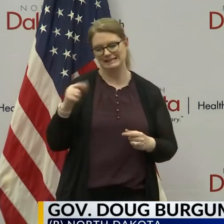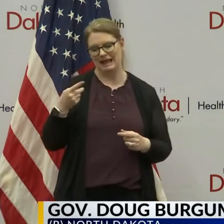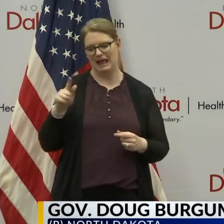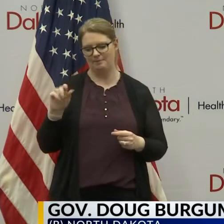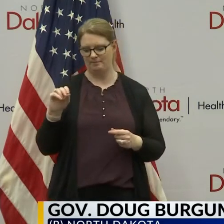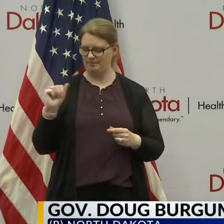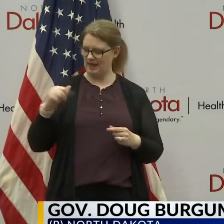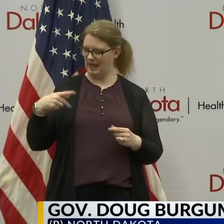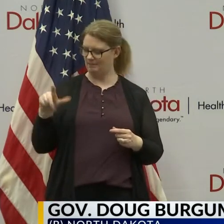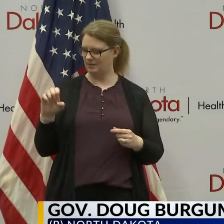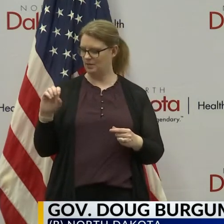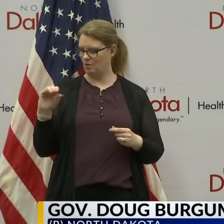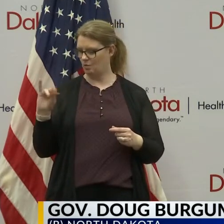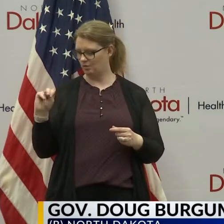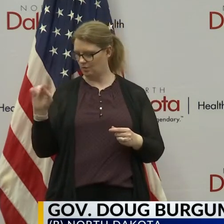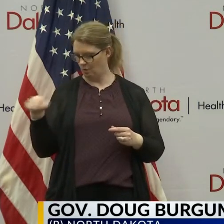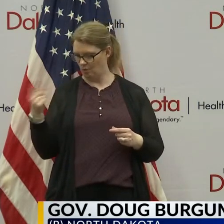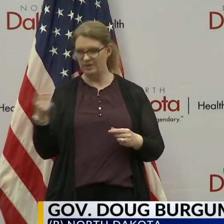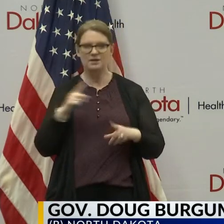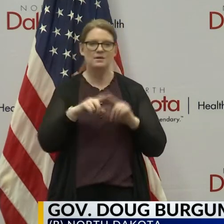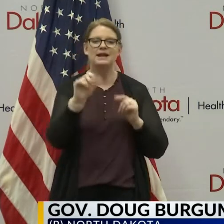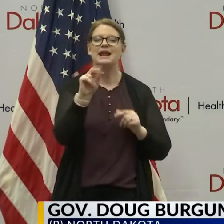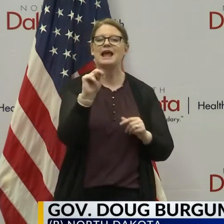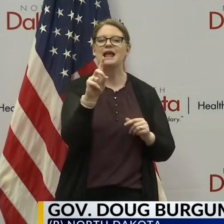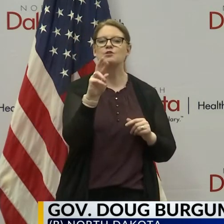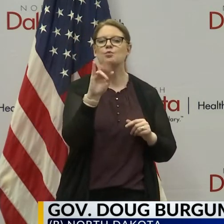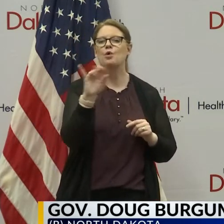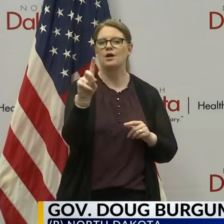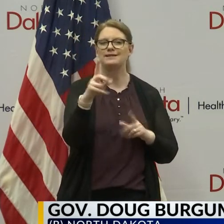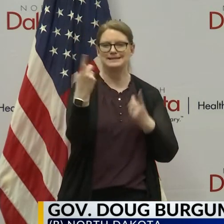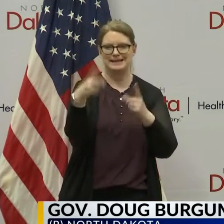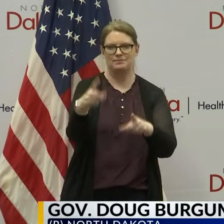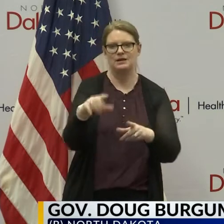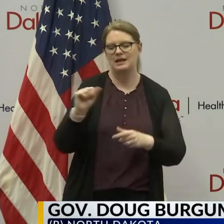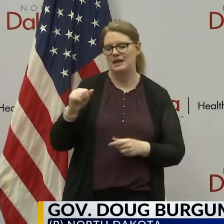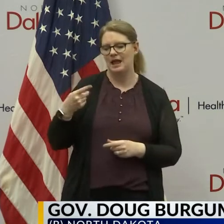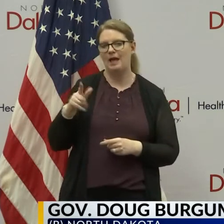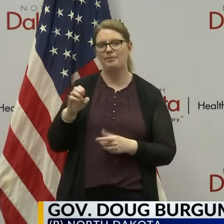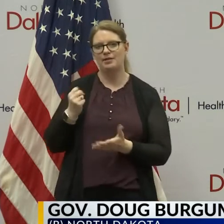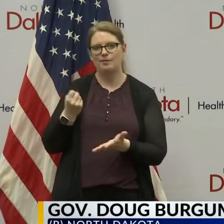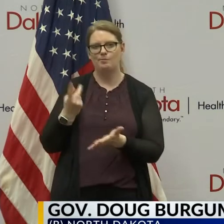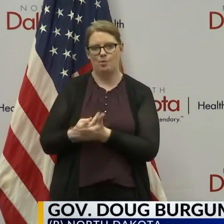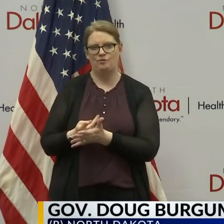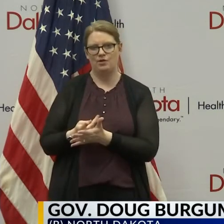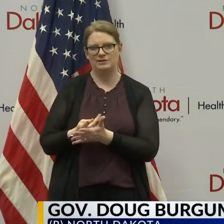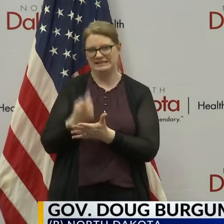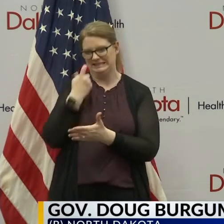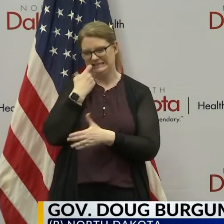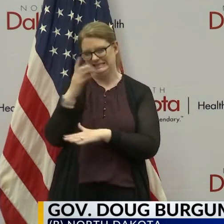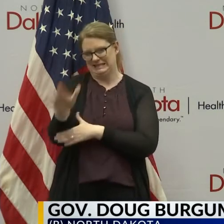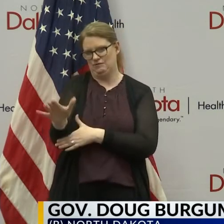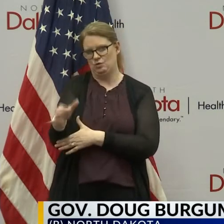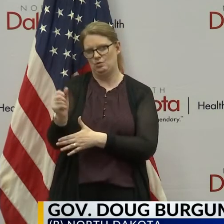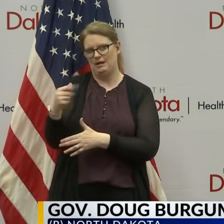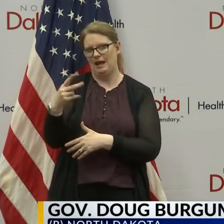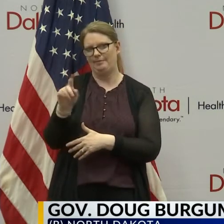WILL ANSWER A QUESTION RIGHT AWAY WHICH IS WHAT ABOUT ANDROID? WILL THIS ONLY BE APPLE ONLY?